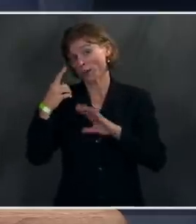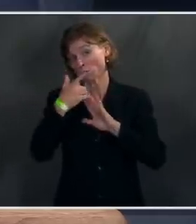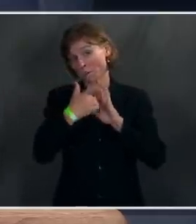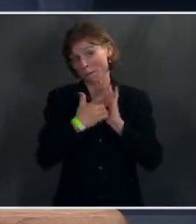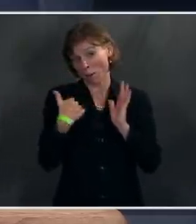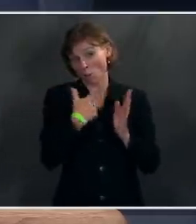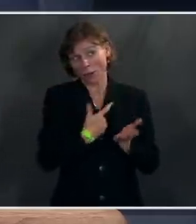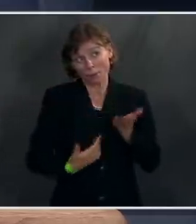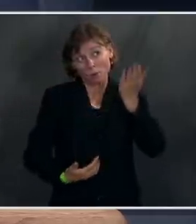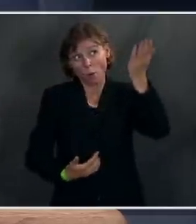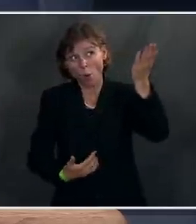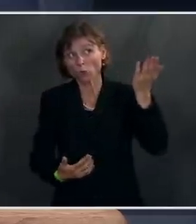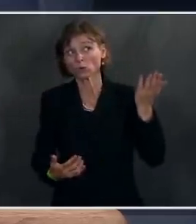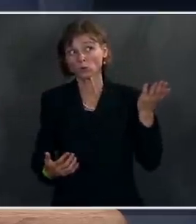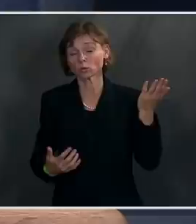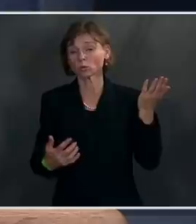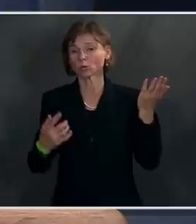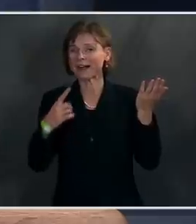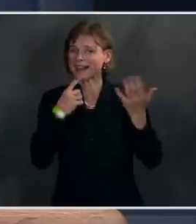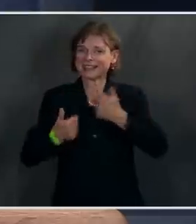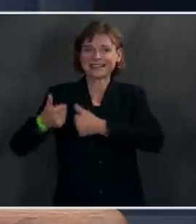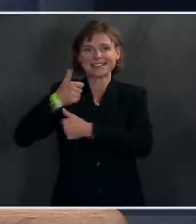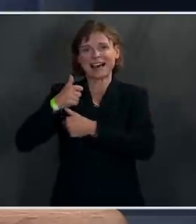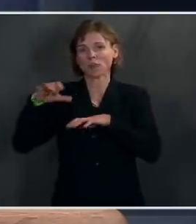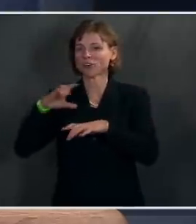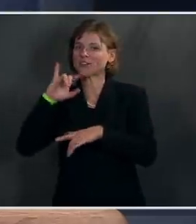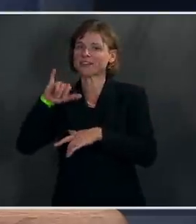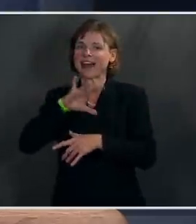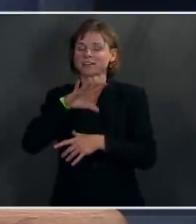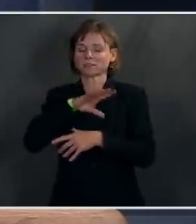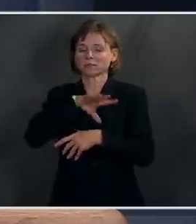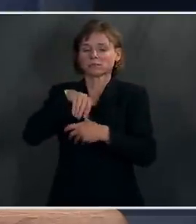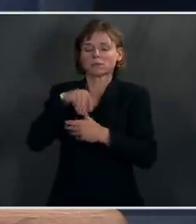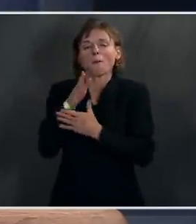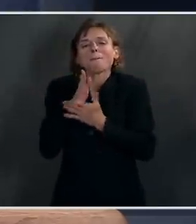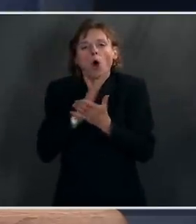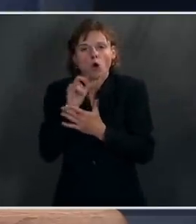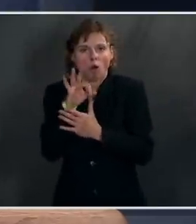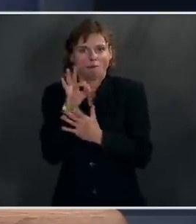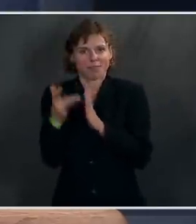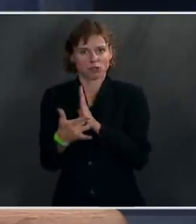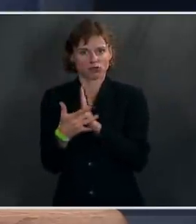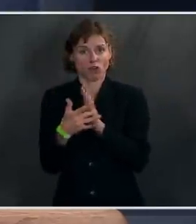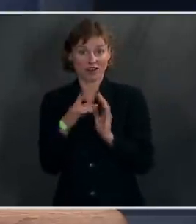These executive actions are just part of our strategy. And if there's more to report to you on that,